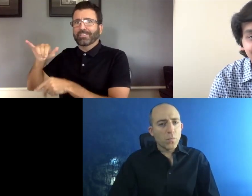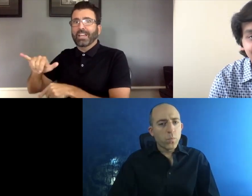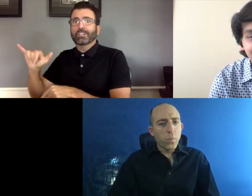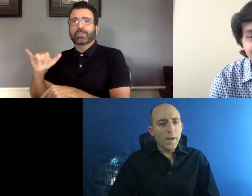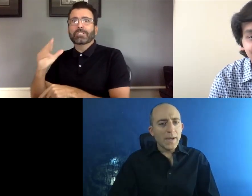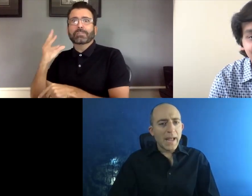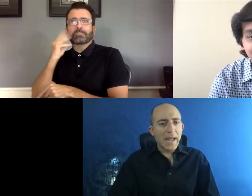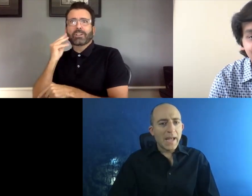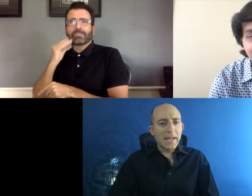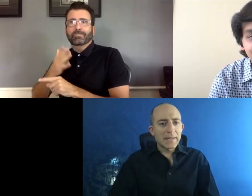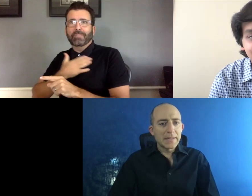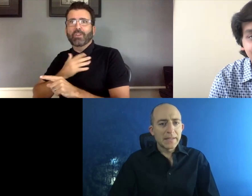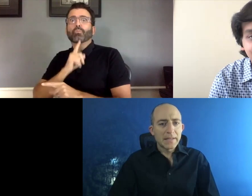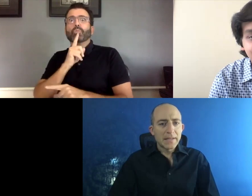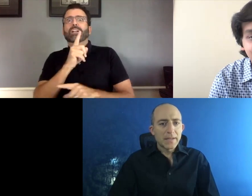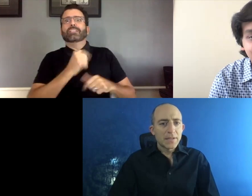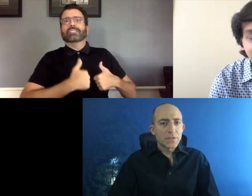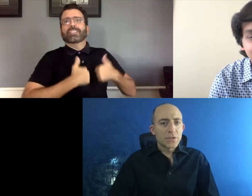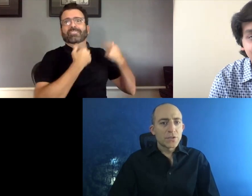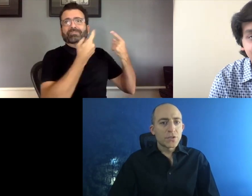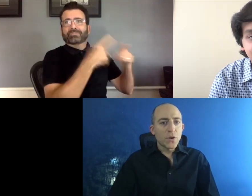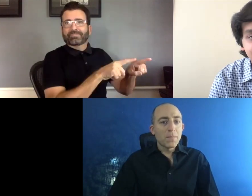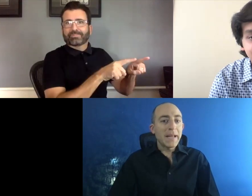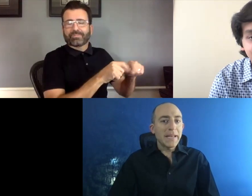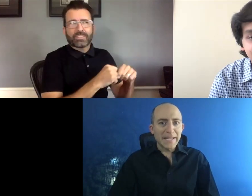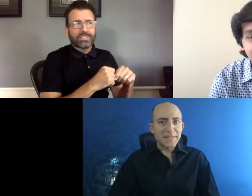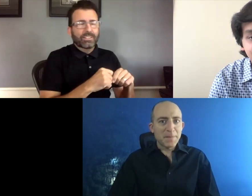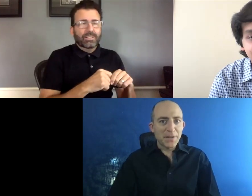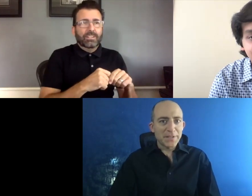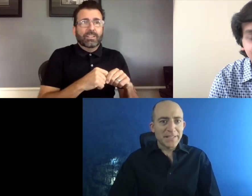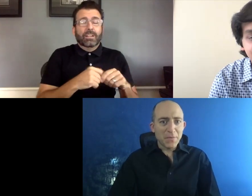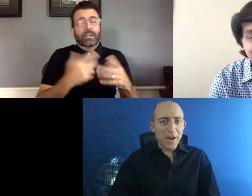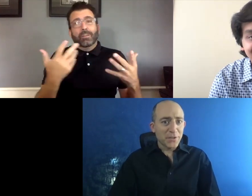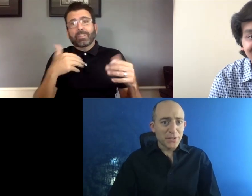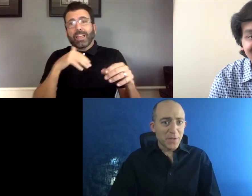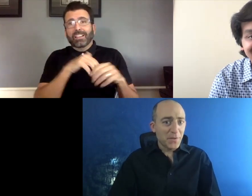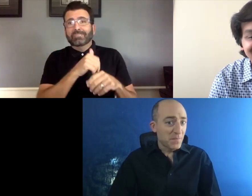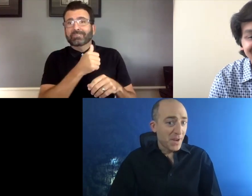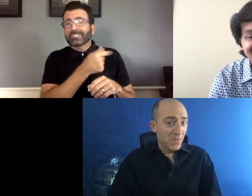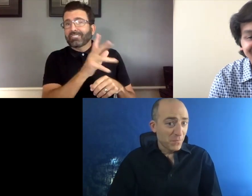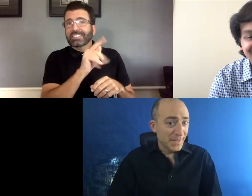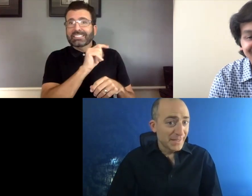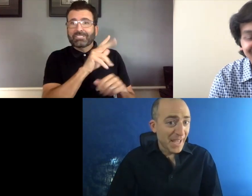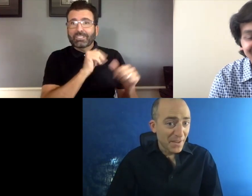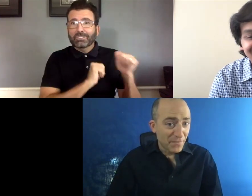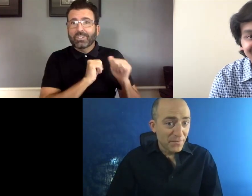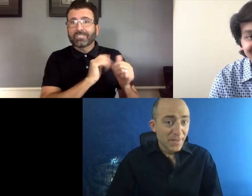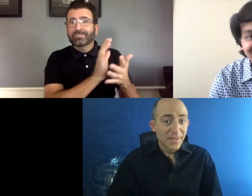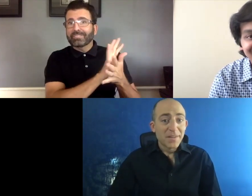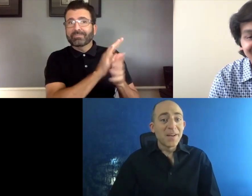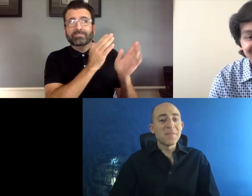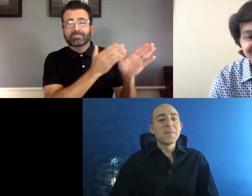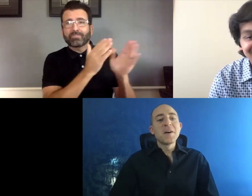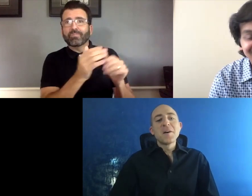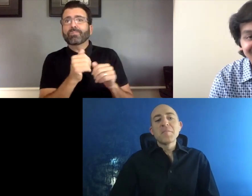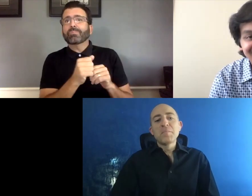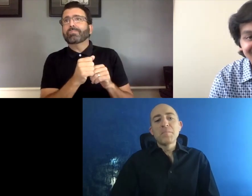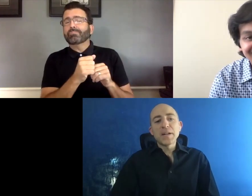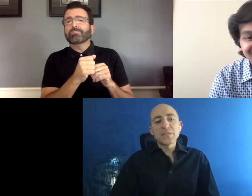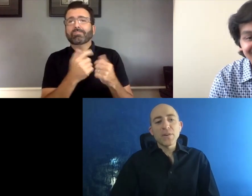What had so many experiences that were actually straight from my real life, but as far as